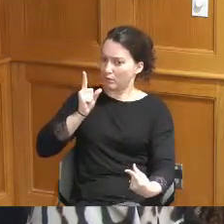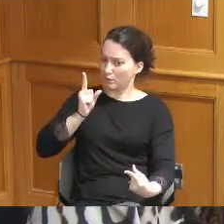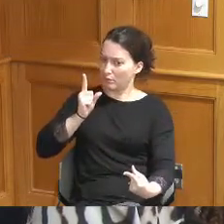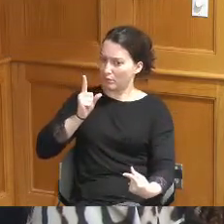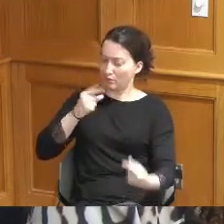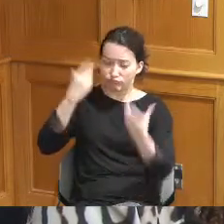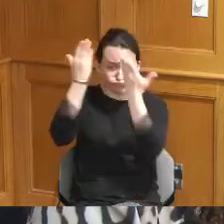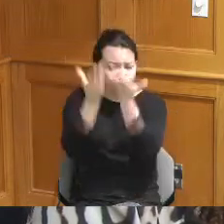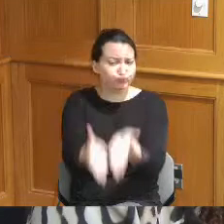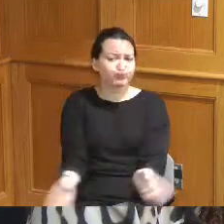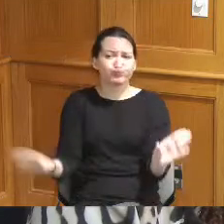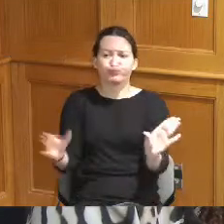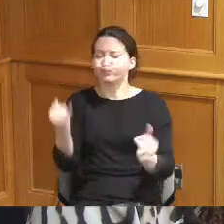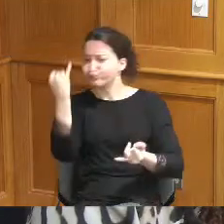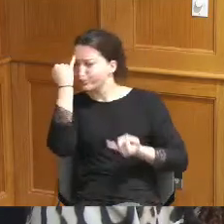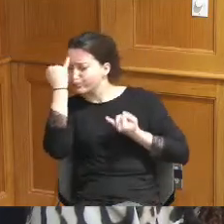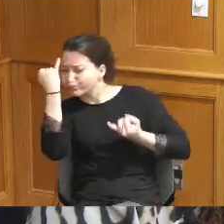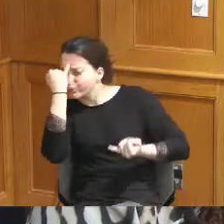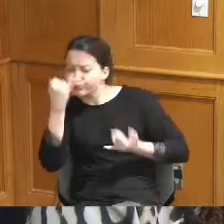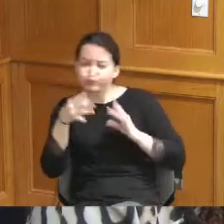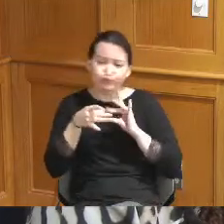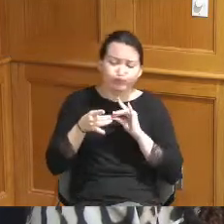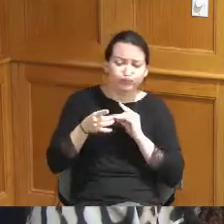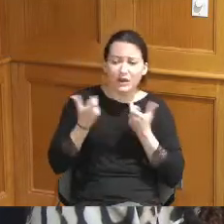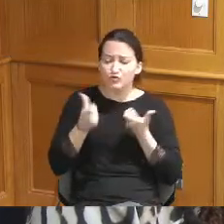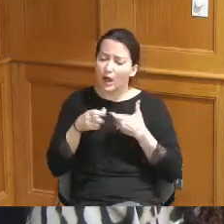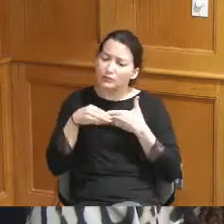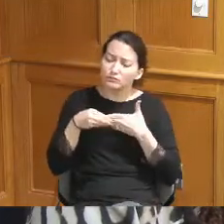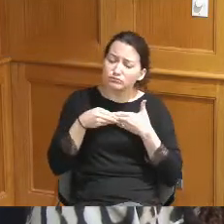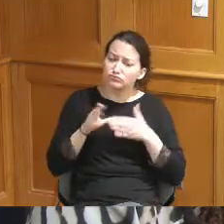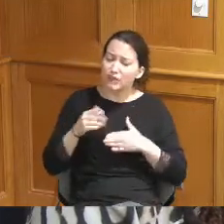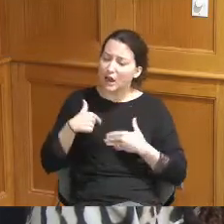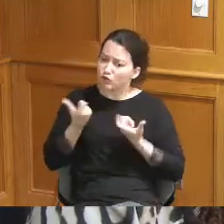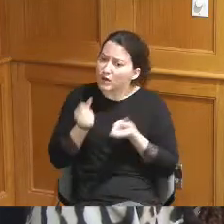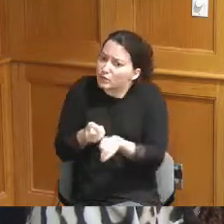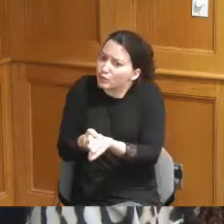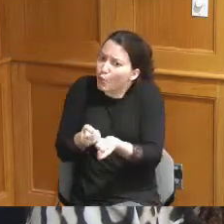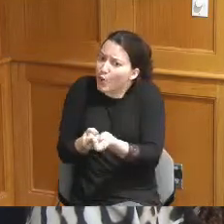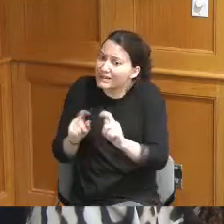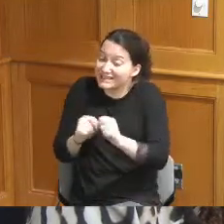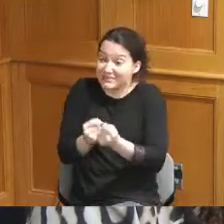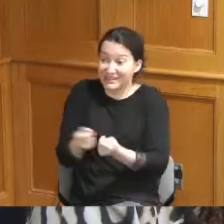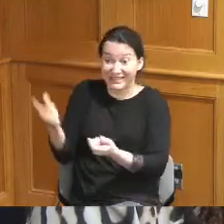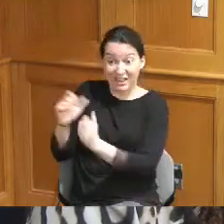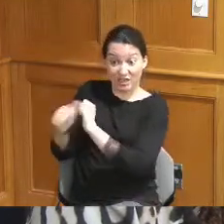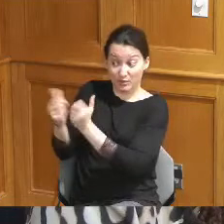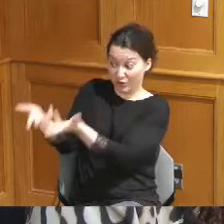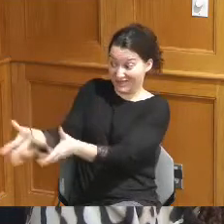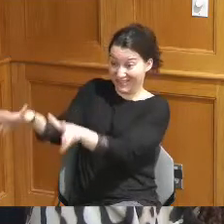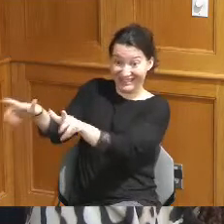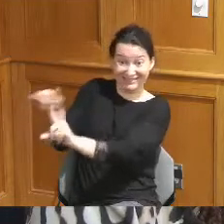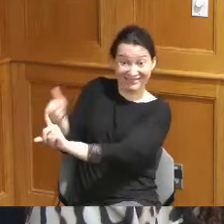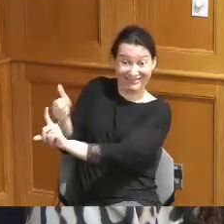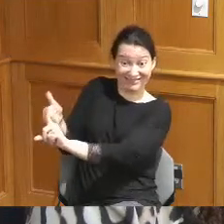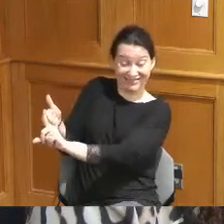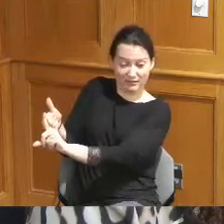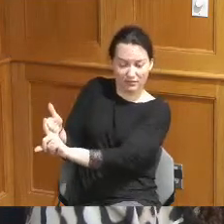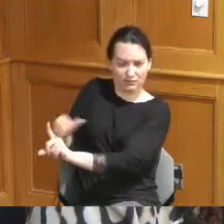open to any ideas and I try to be a team player so the sports facility was not was didn't qualify